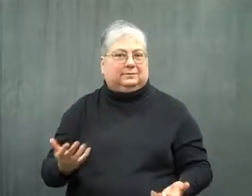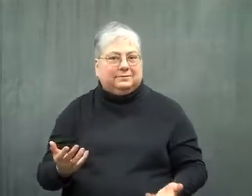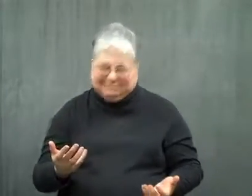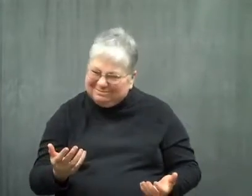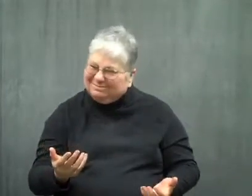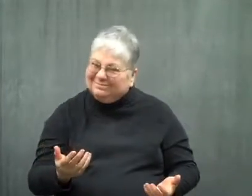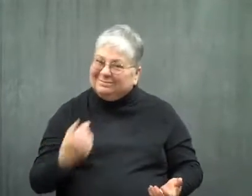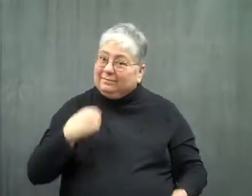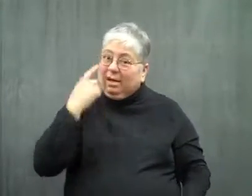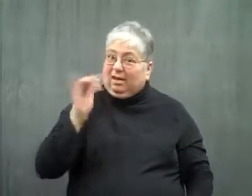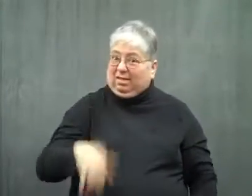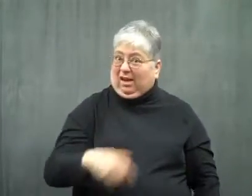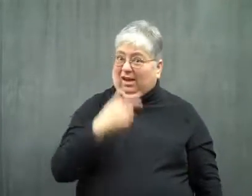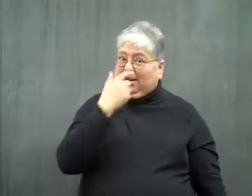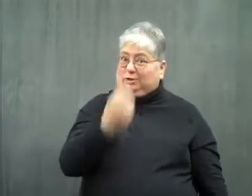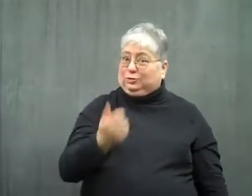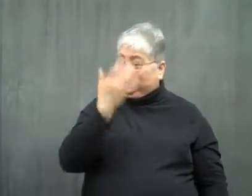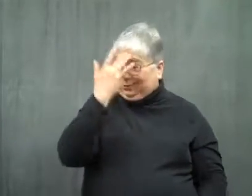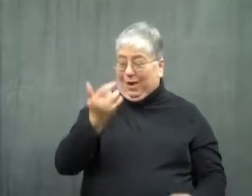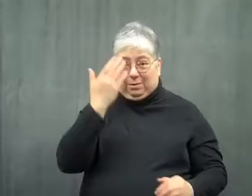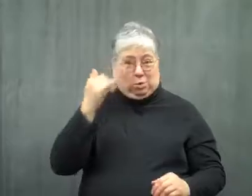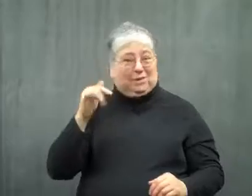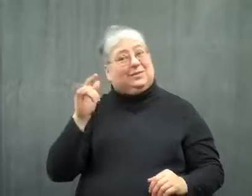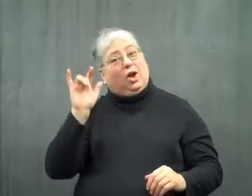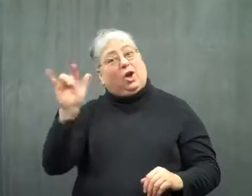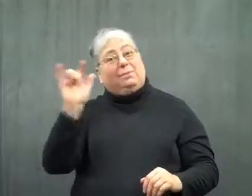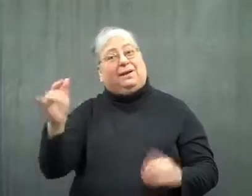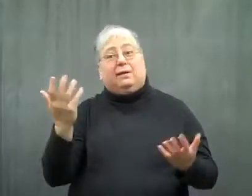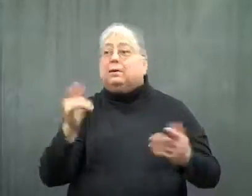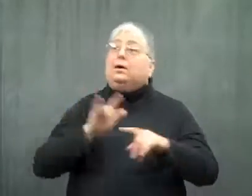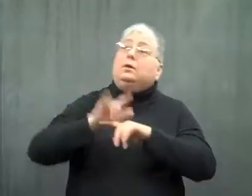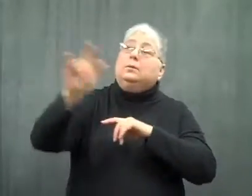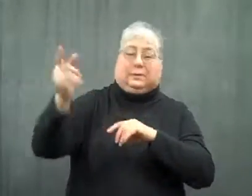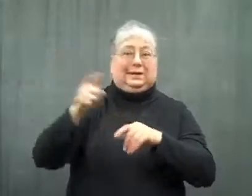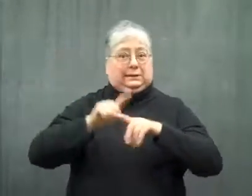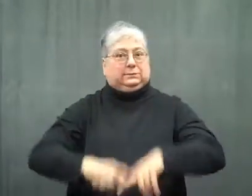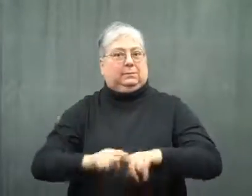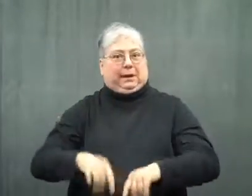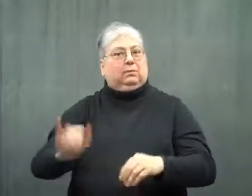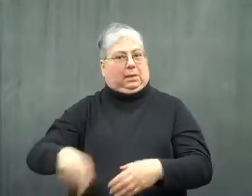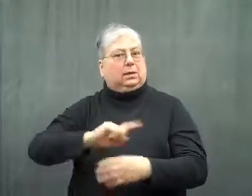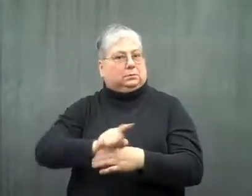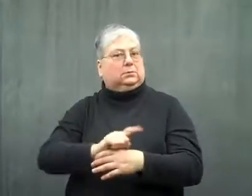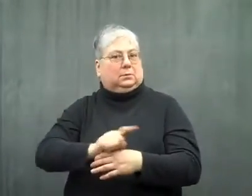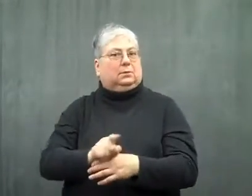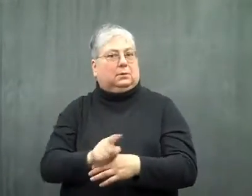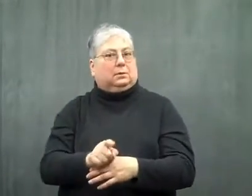That's really interesting because planes depend on magnetic north to navigate.